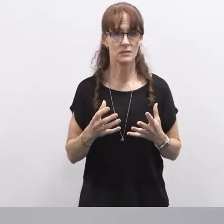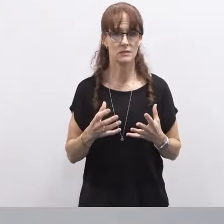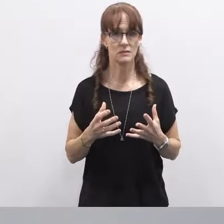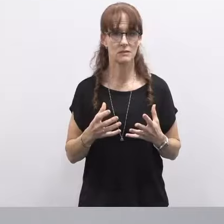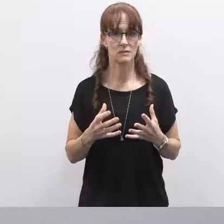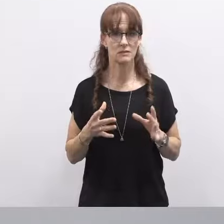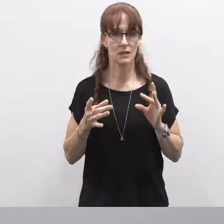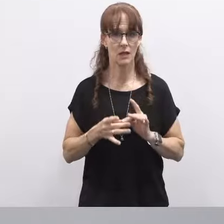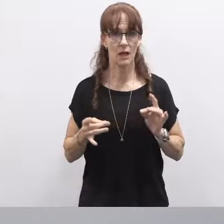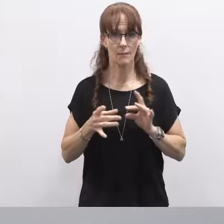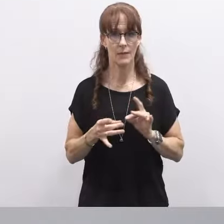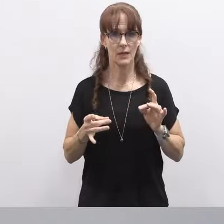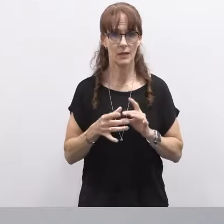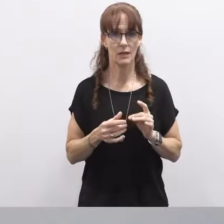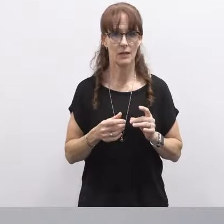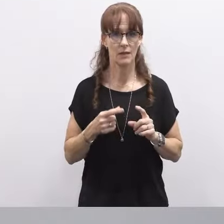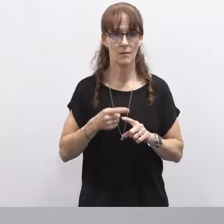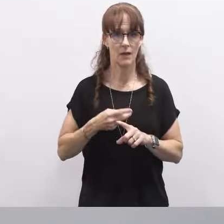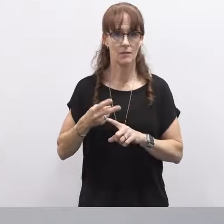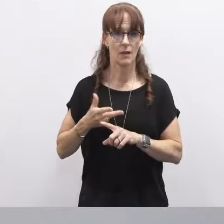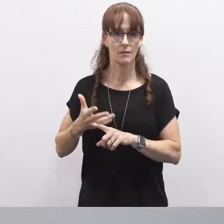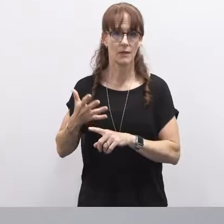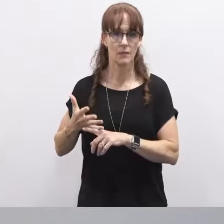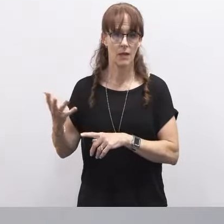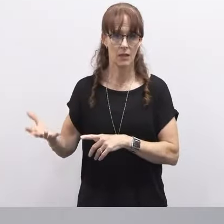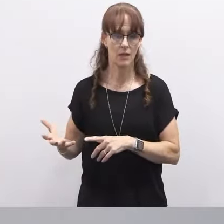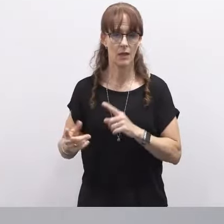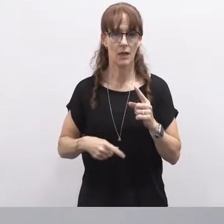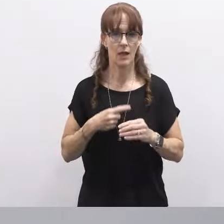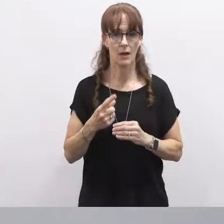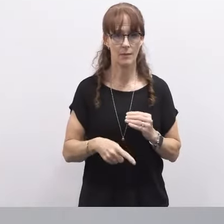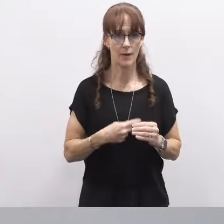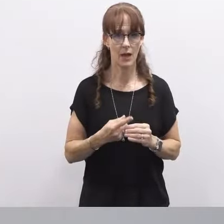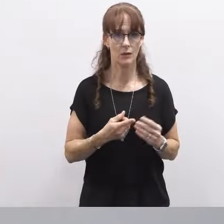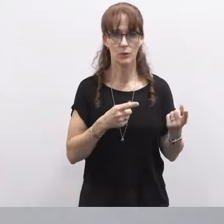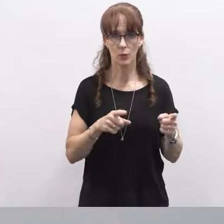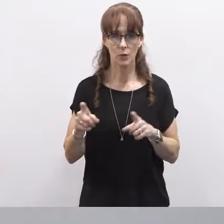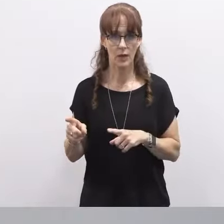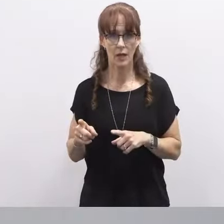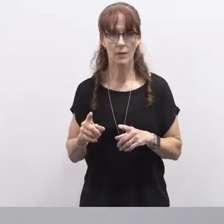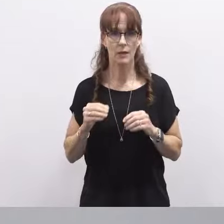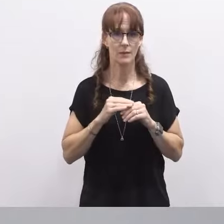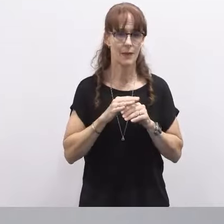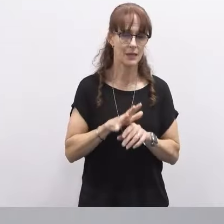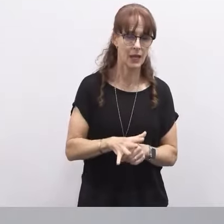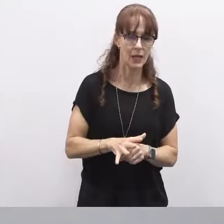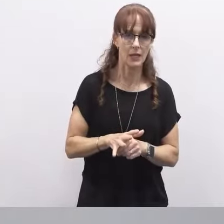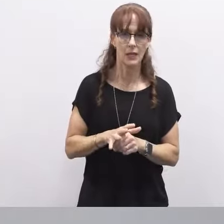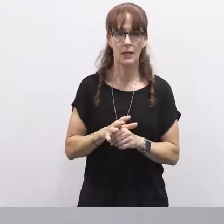over the last couple of months about what's going on with the pandemic and it's ebbing and flowing,